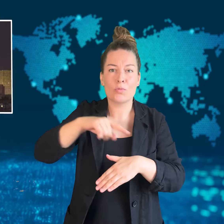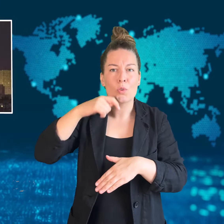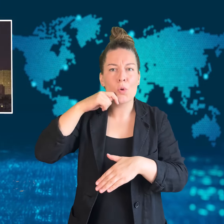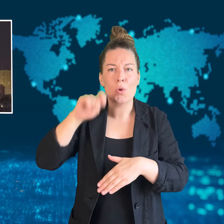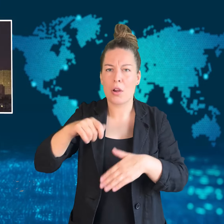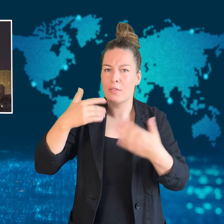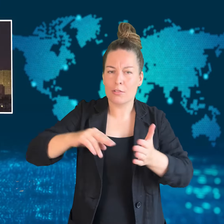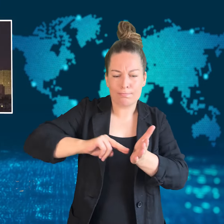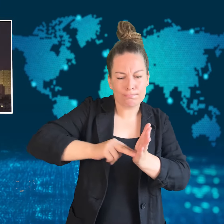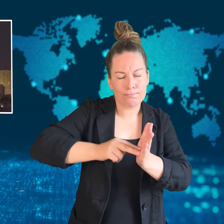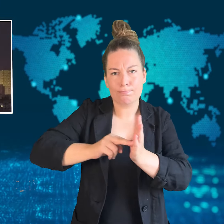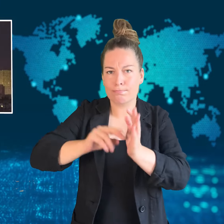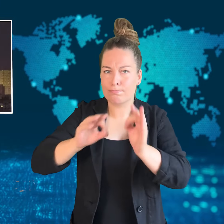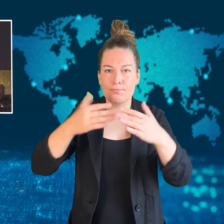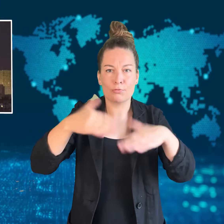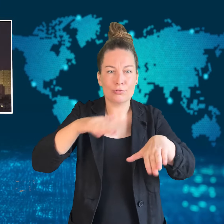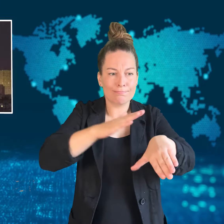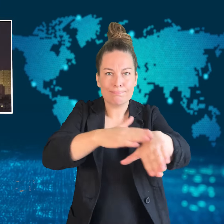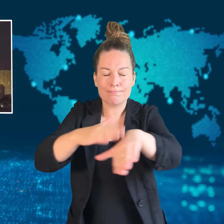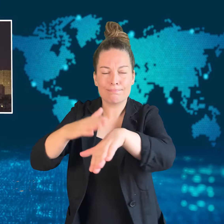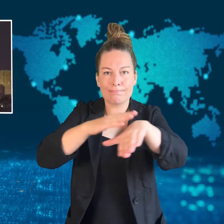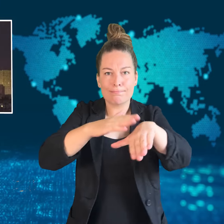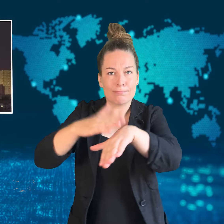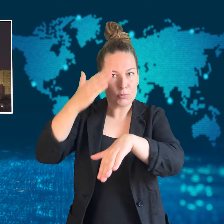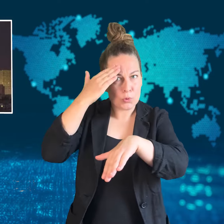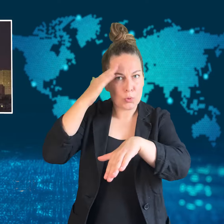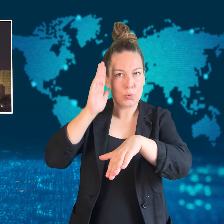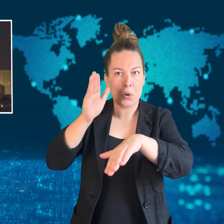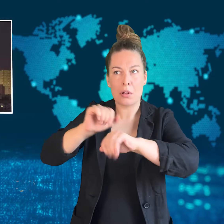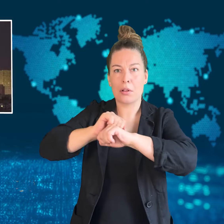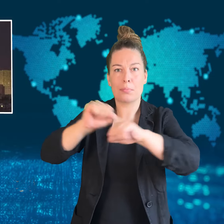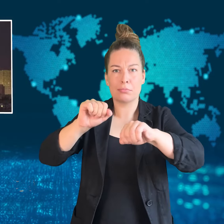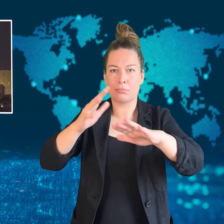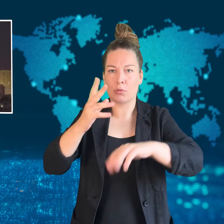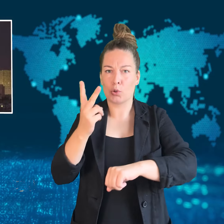Five guided aerial bombs targeted the city of Kharkiv.